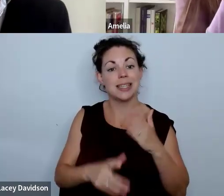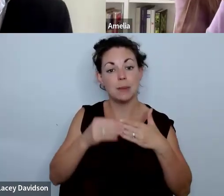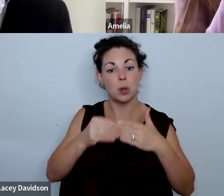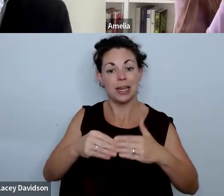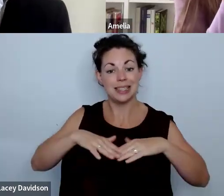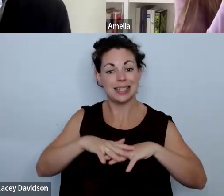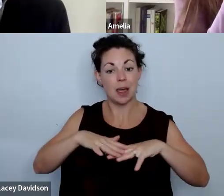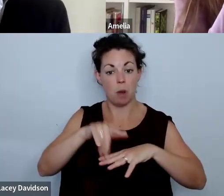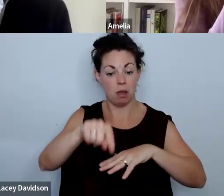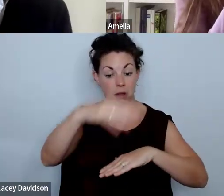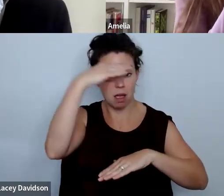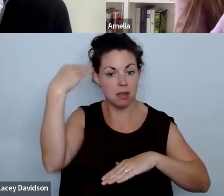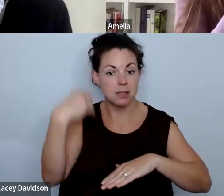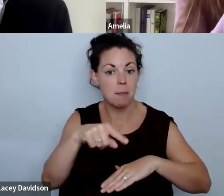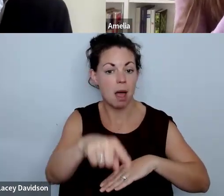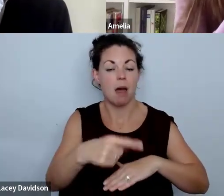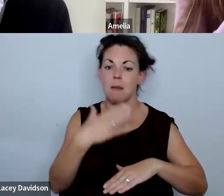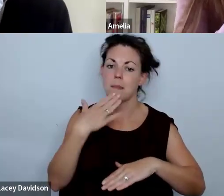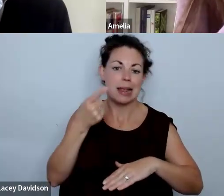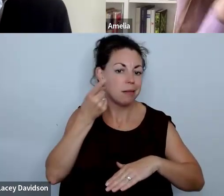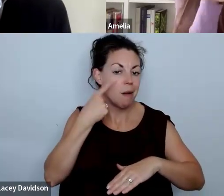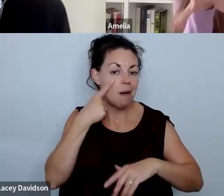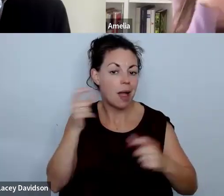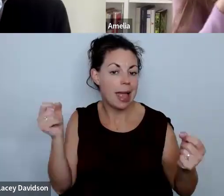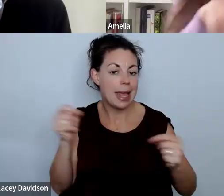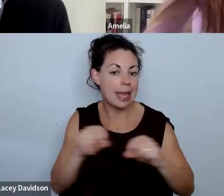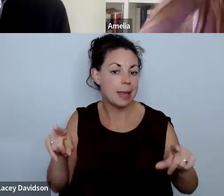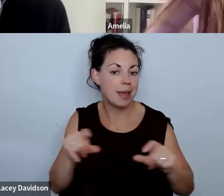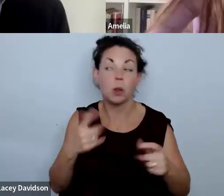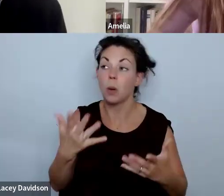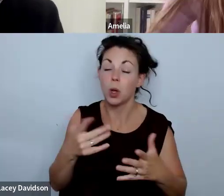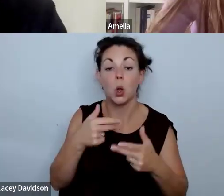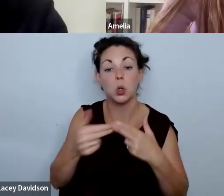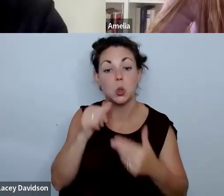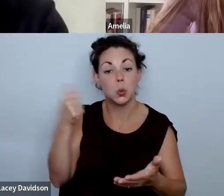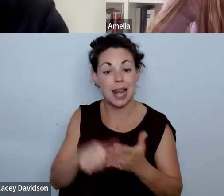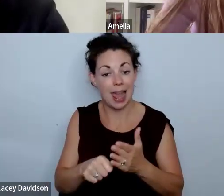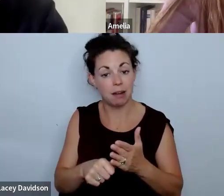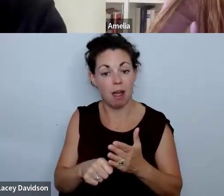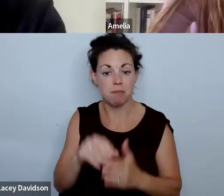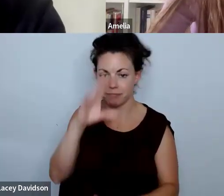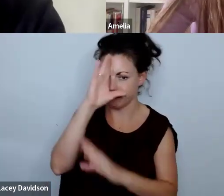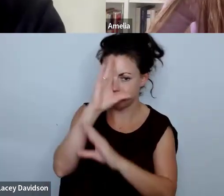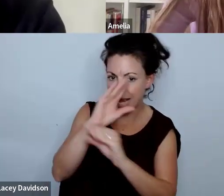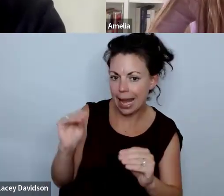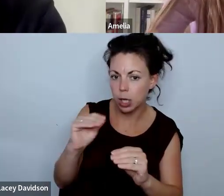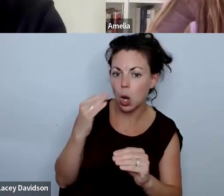conversations like this about various topics, and you would be very welcome to join. So if you're a DLN member,